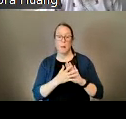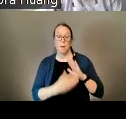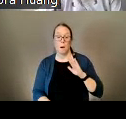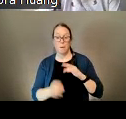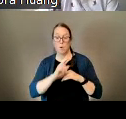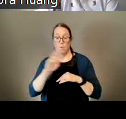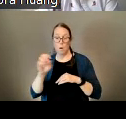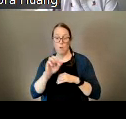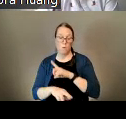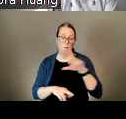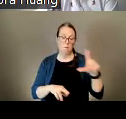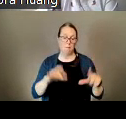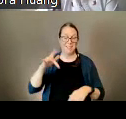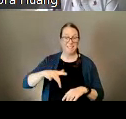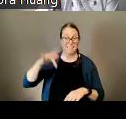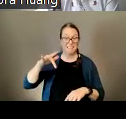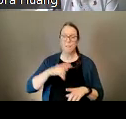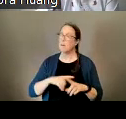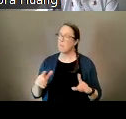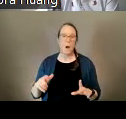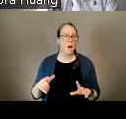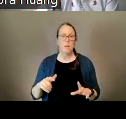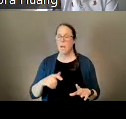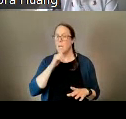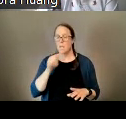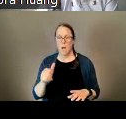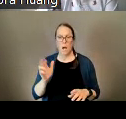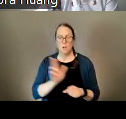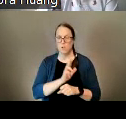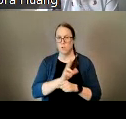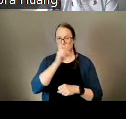but that is not accomplished by using the mouse itself.